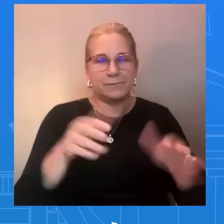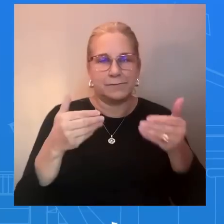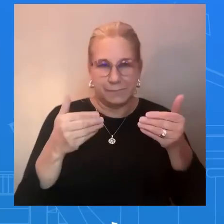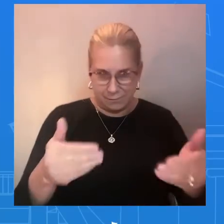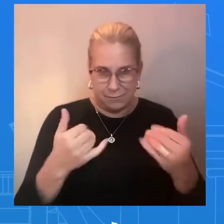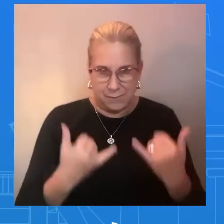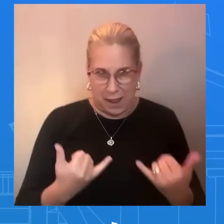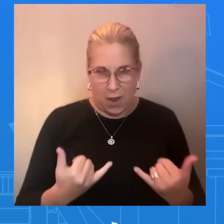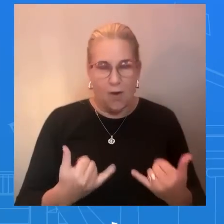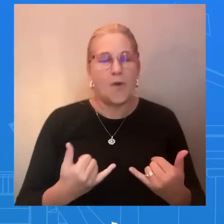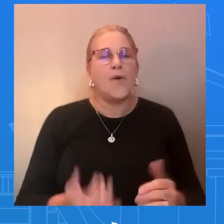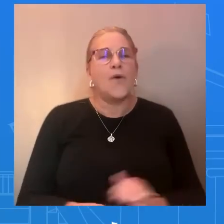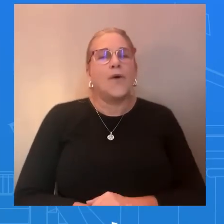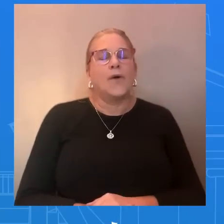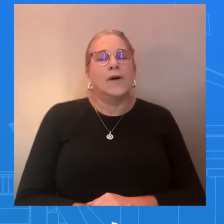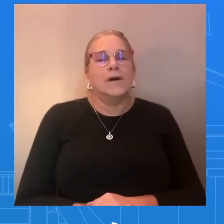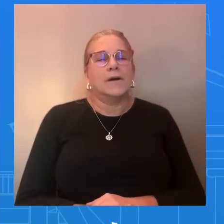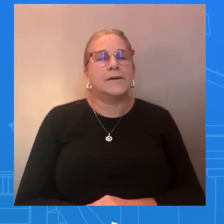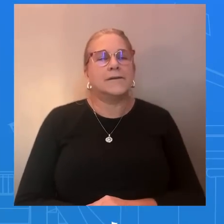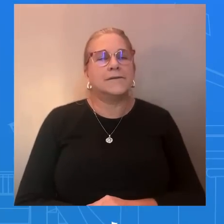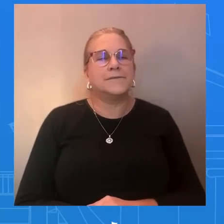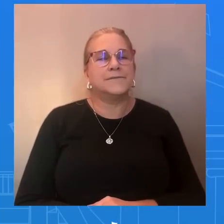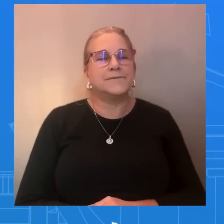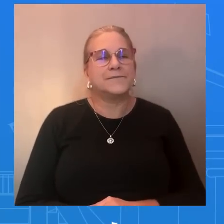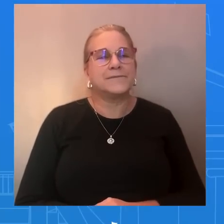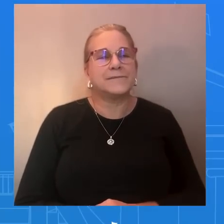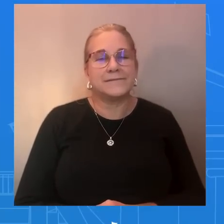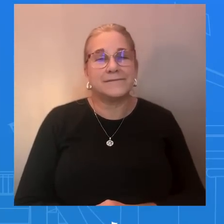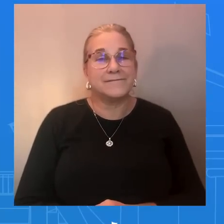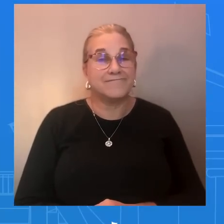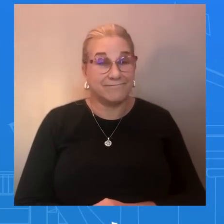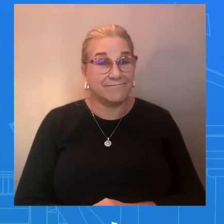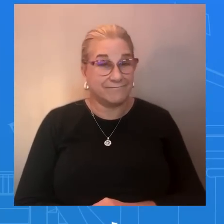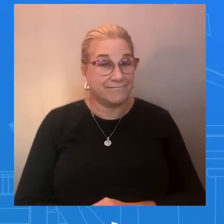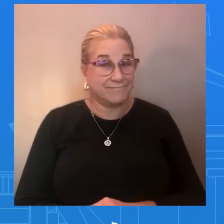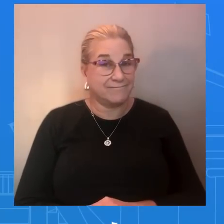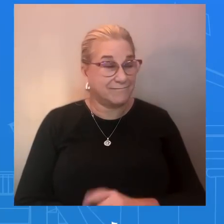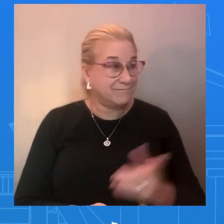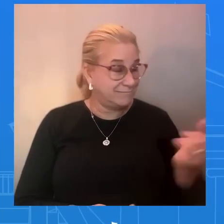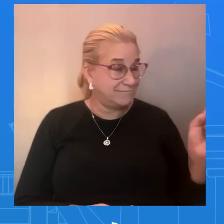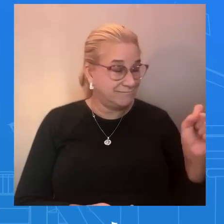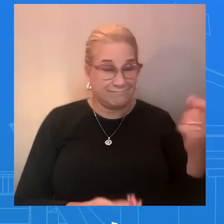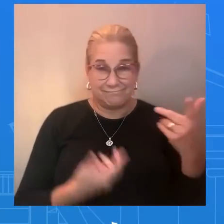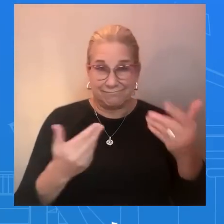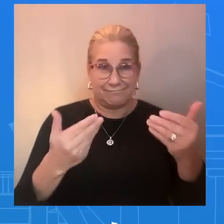Ms. Jean-Pierre: I know. It does. The Press: Ms. Jean-Pierre: Okay. Today, the Biden-Harris administration